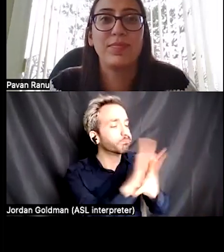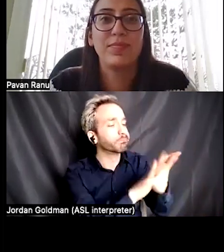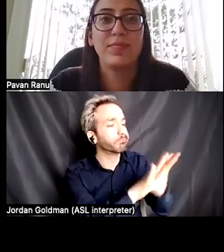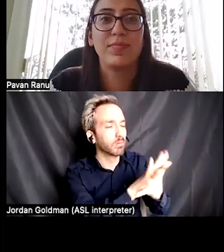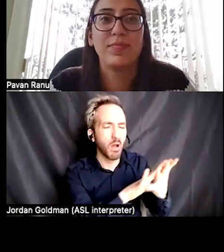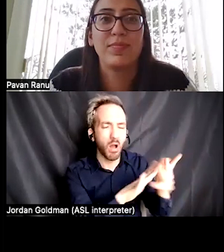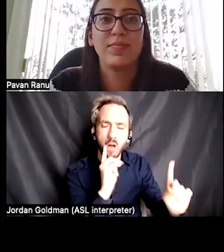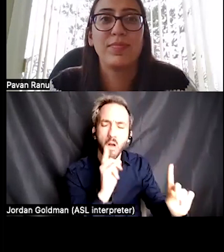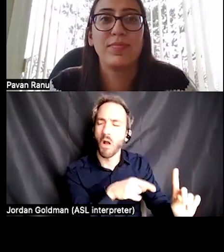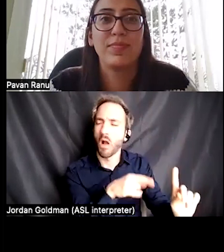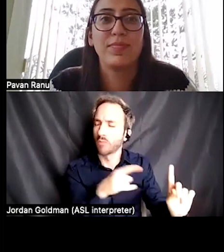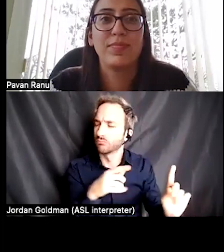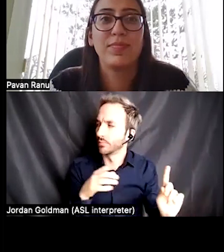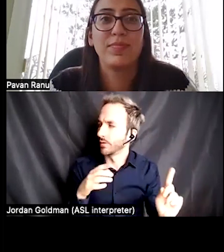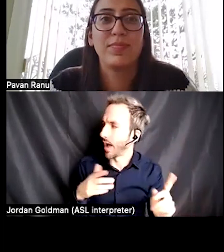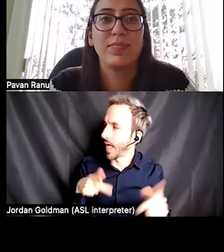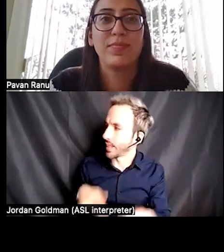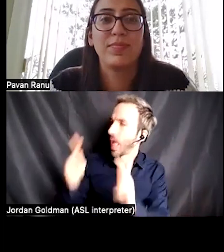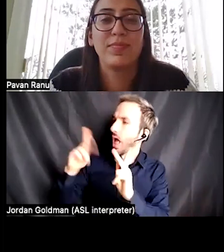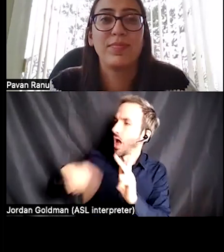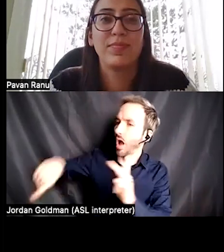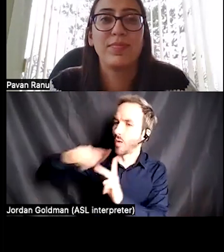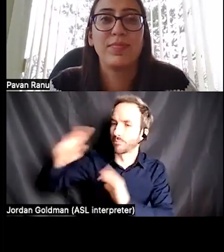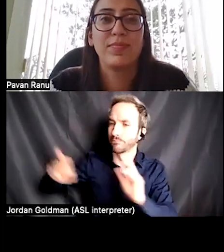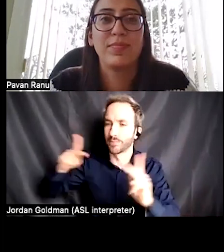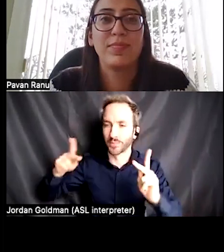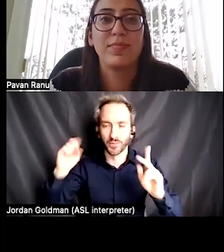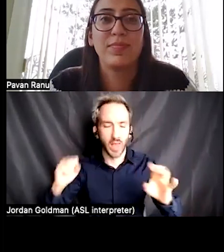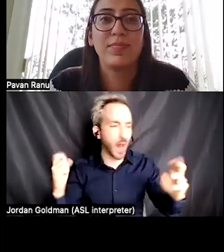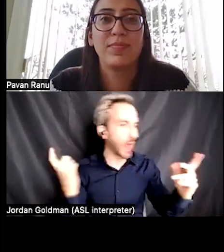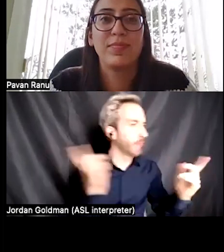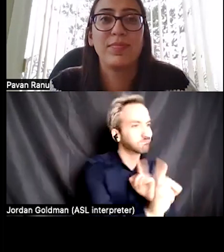for people to, you know, find their people and express their individuality. And I think that's